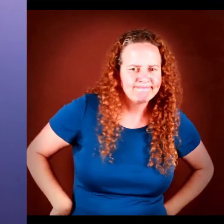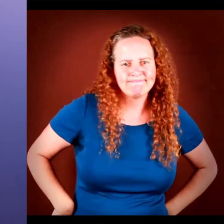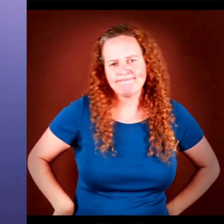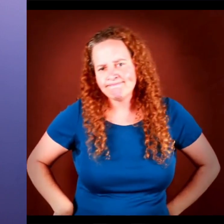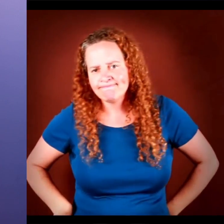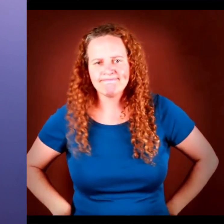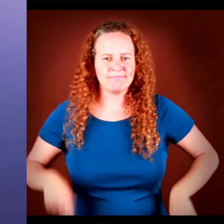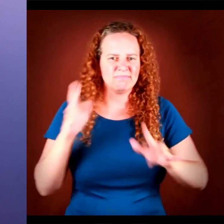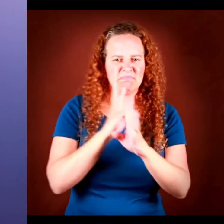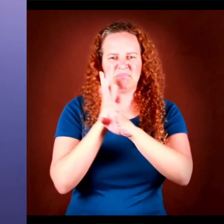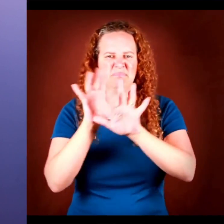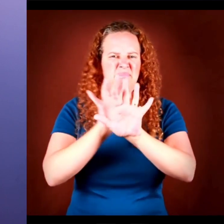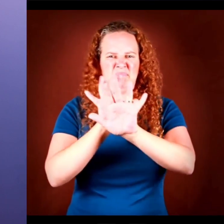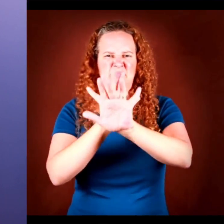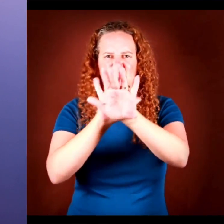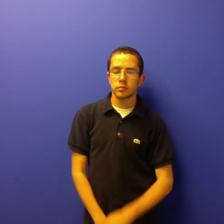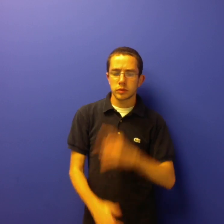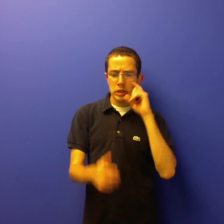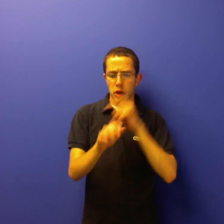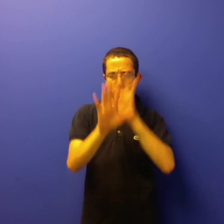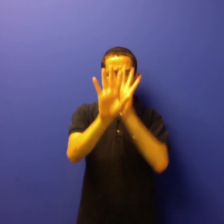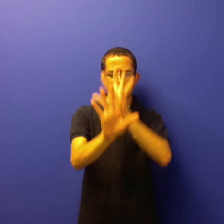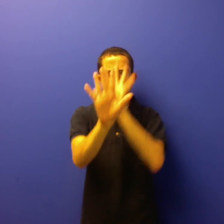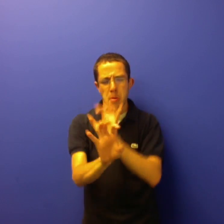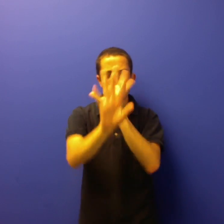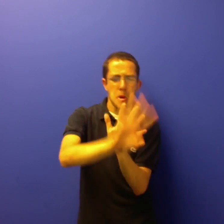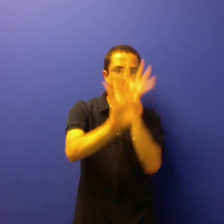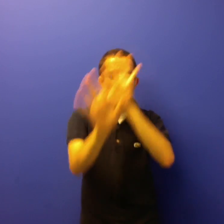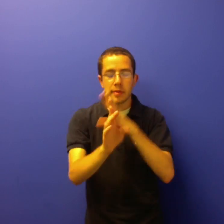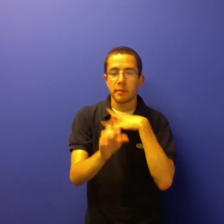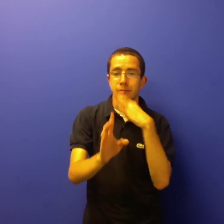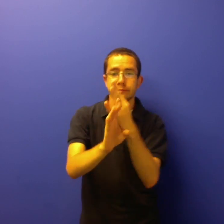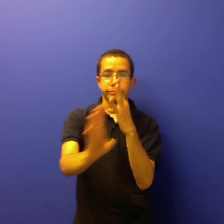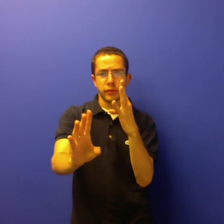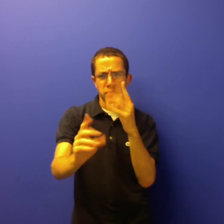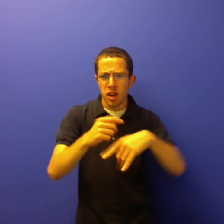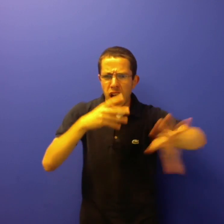*musing facial expression* Lining up marching down Notice the handshape marching